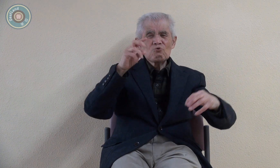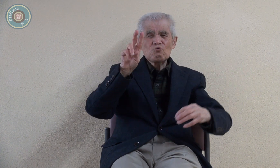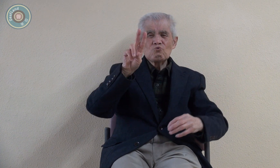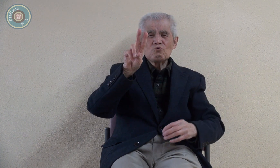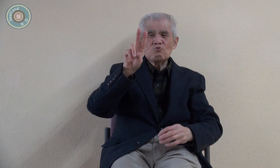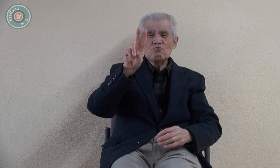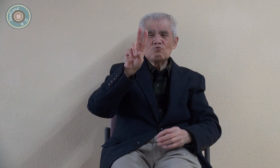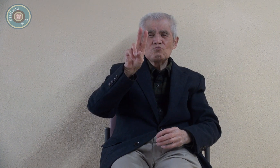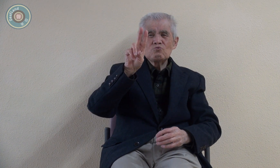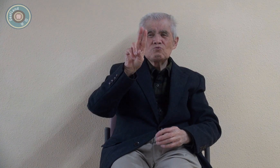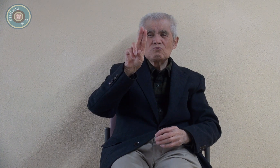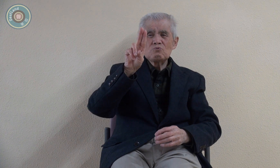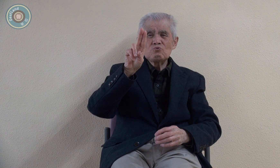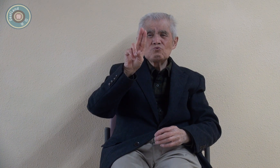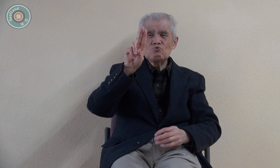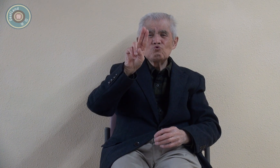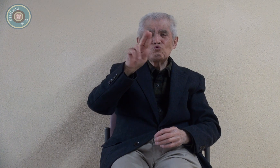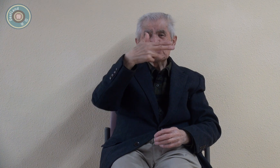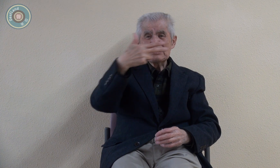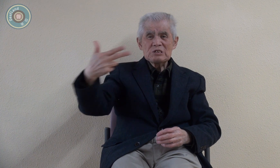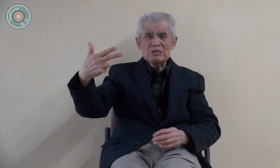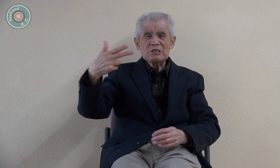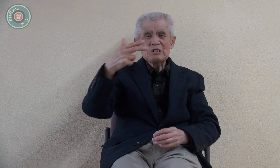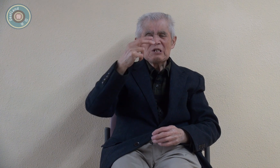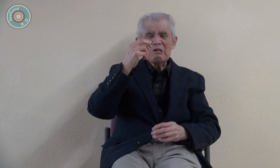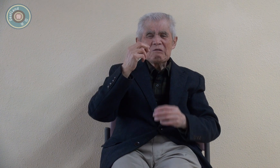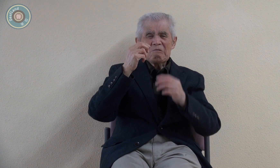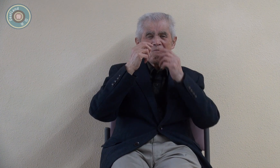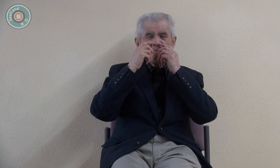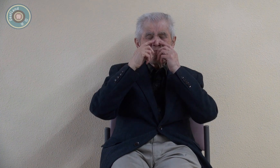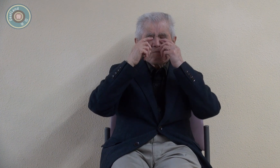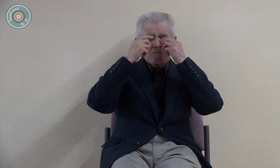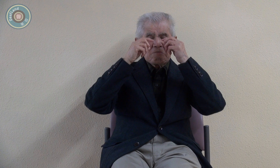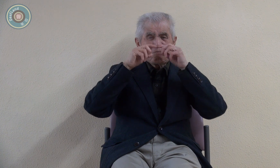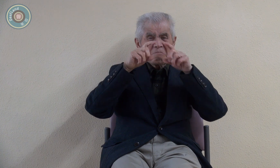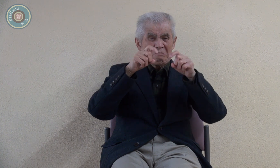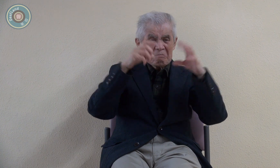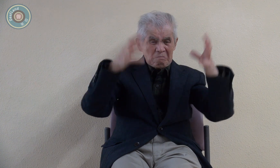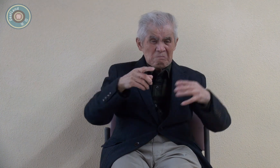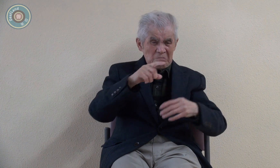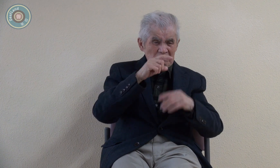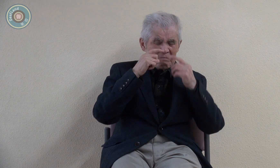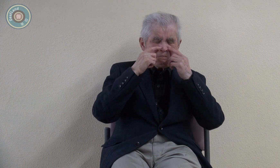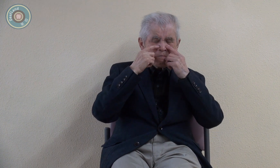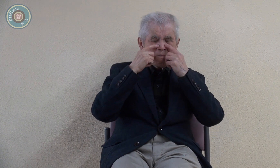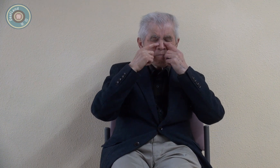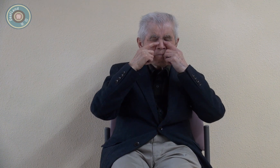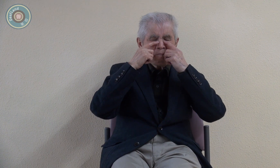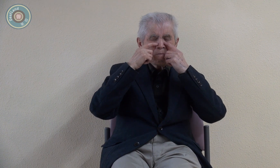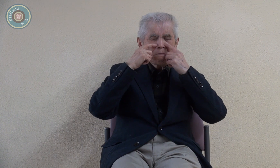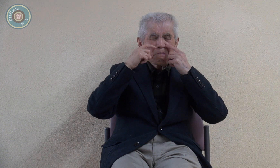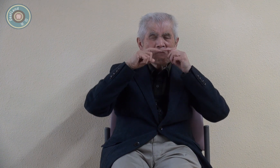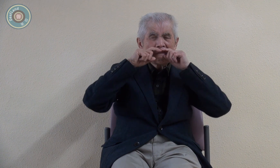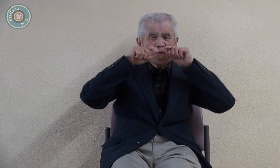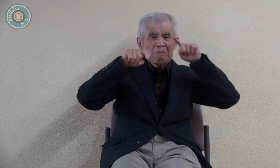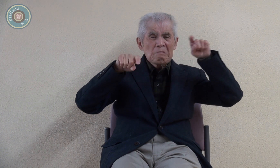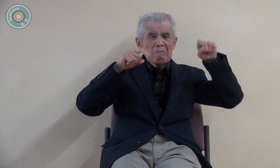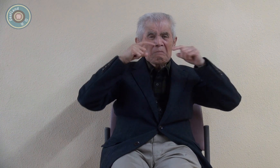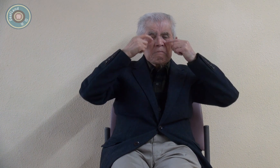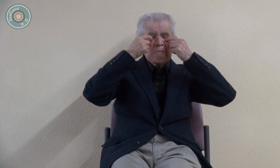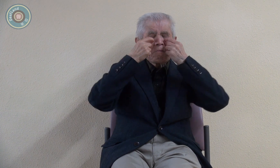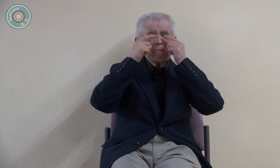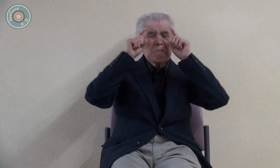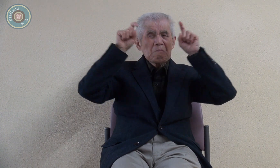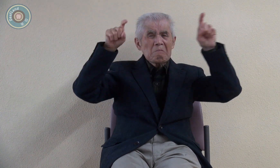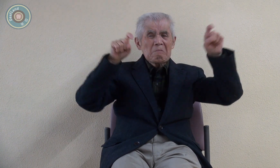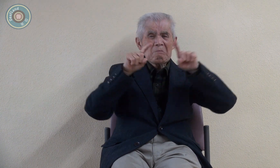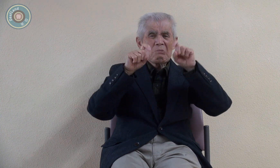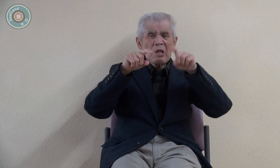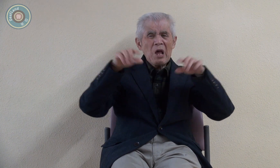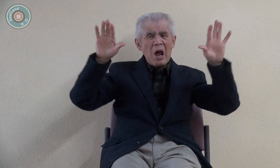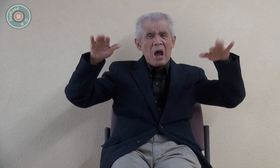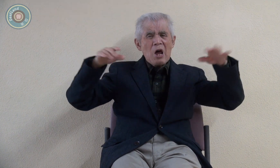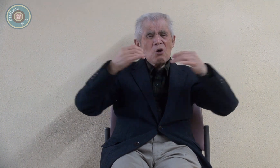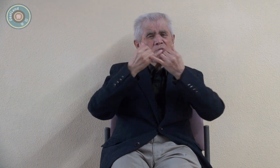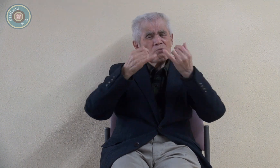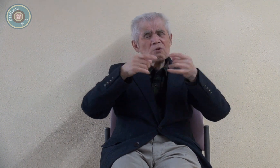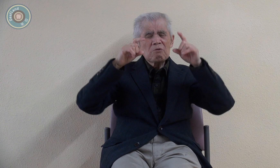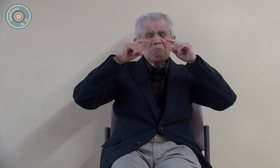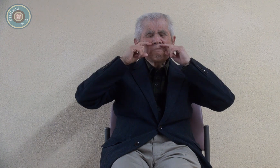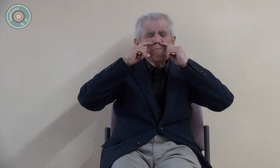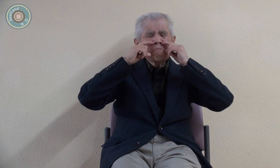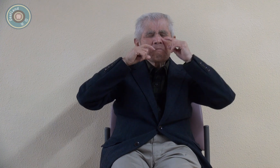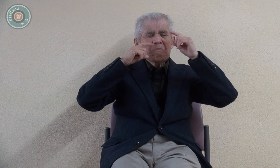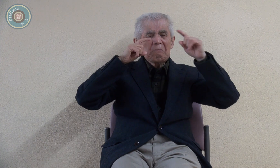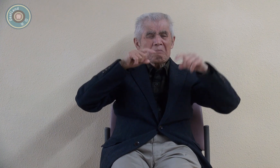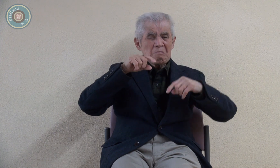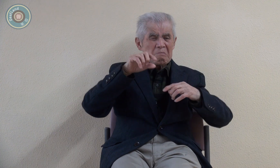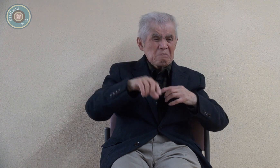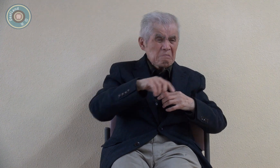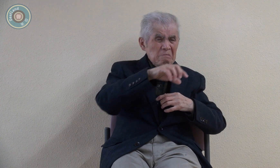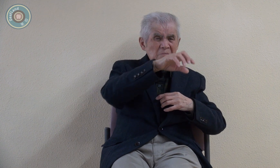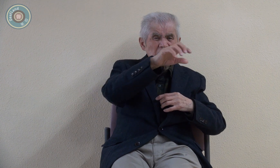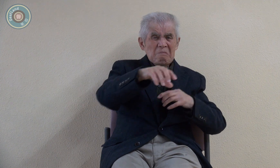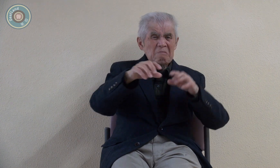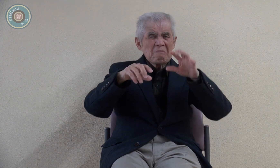Or bodies with maggots all over their bodies We found them lying all over the place